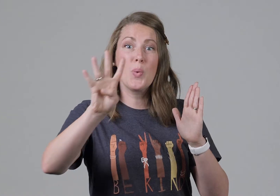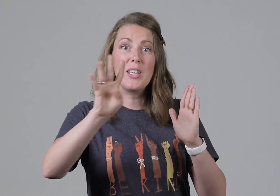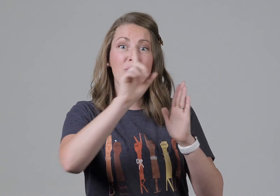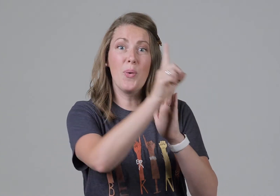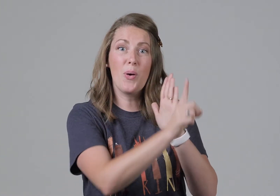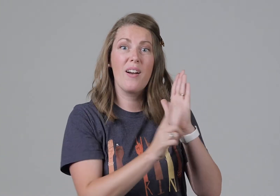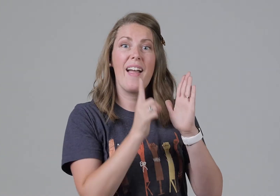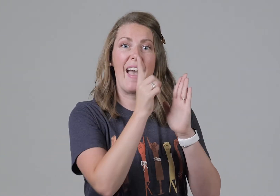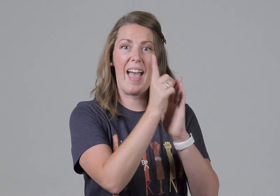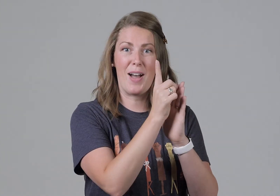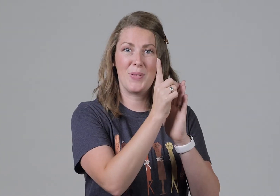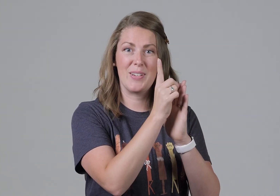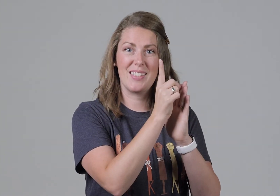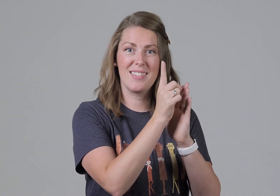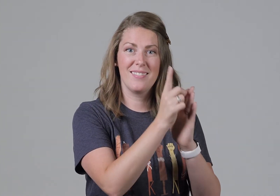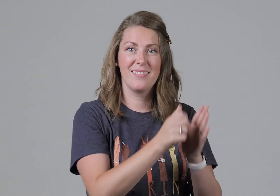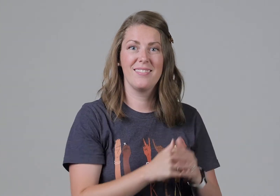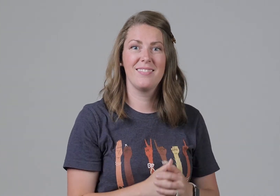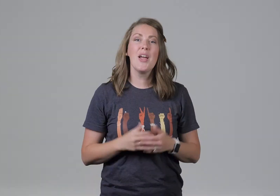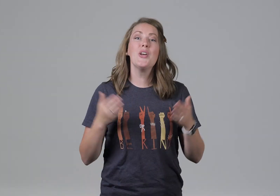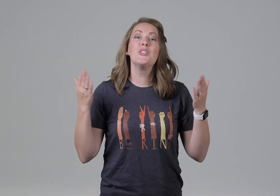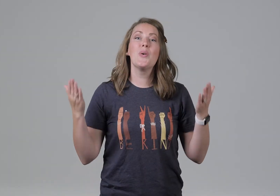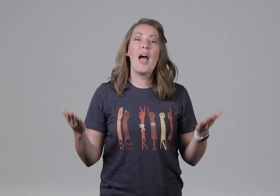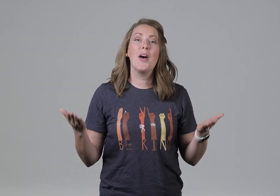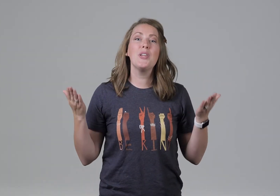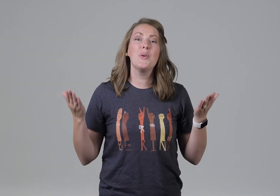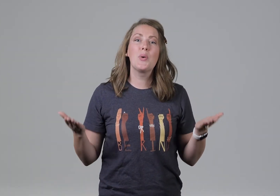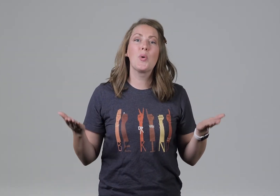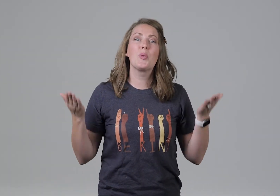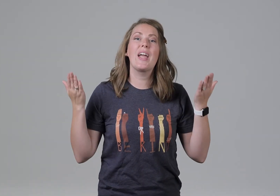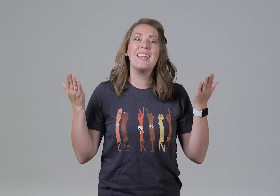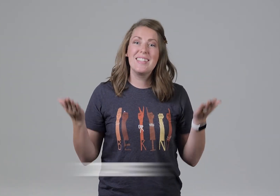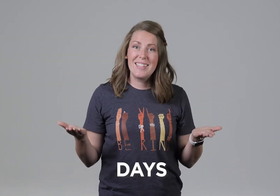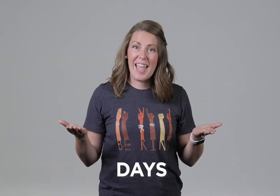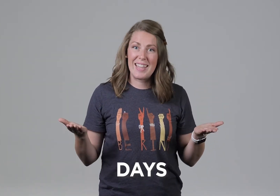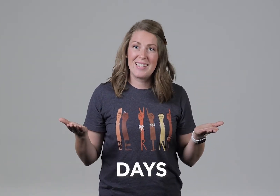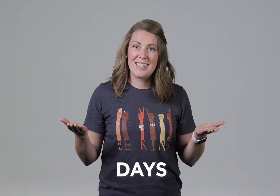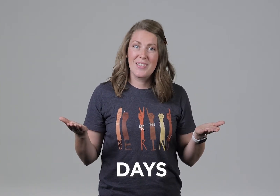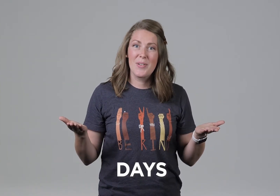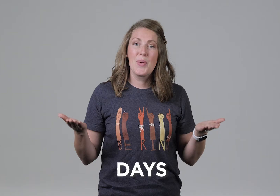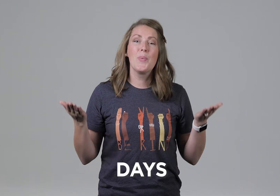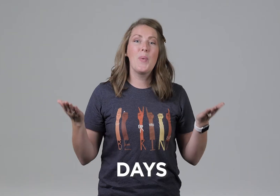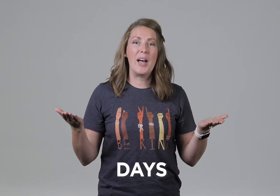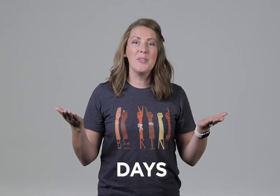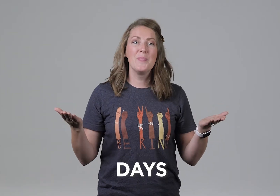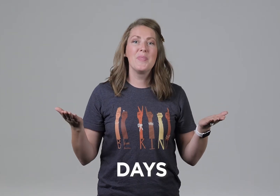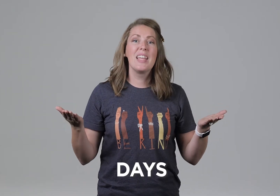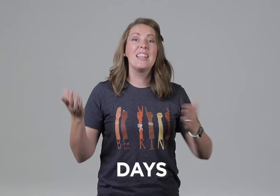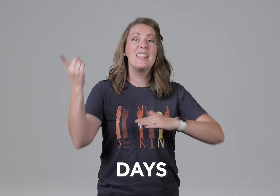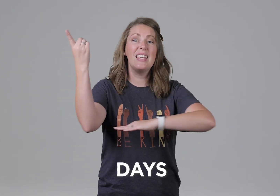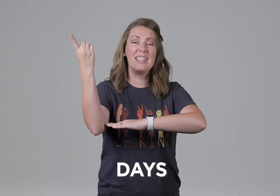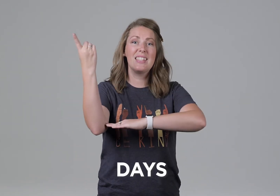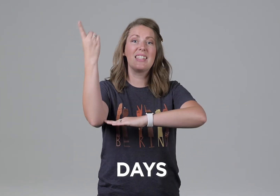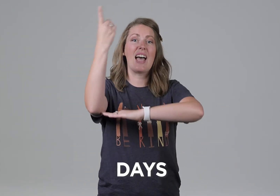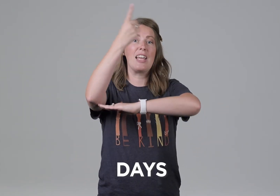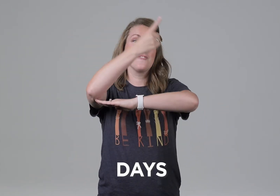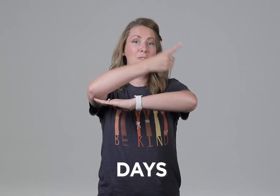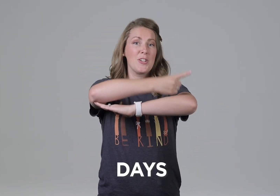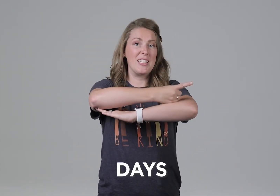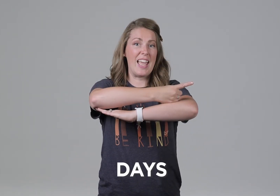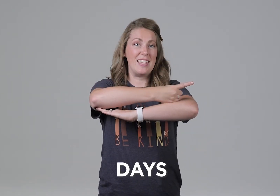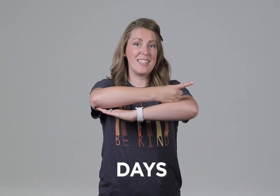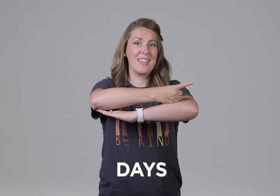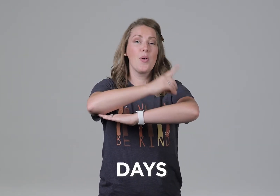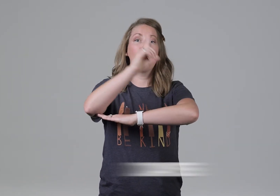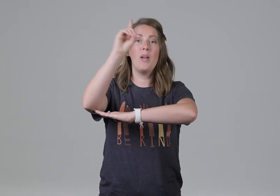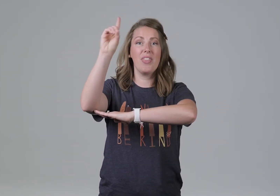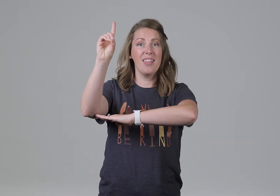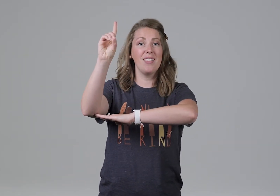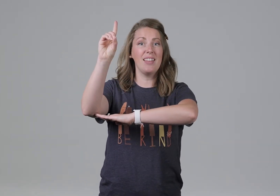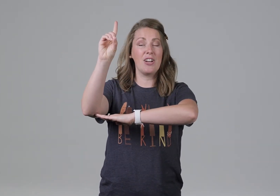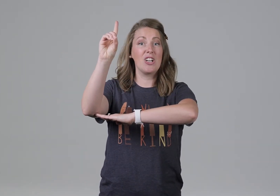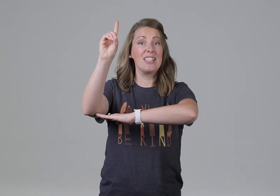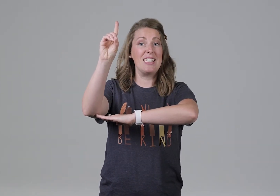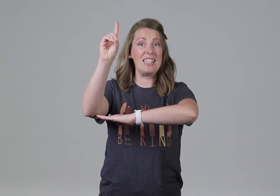24 hours. So how do you incorporate days? Well this is the sign for days with the letter 'D'